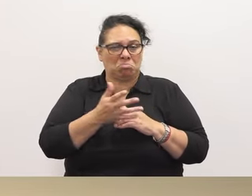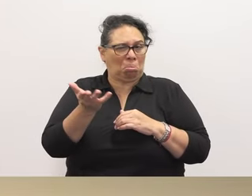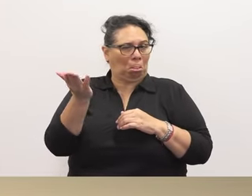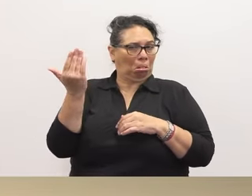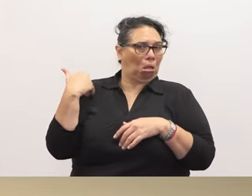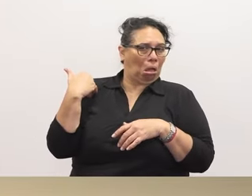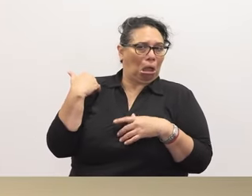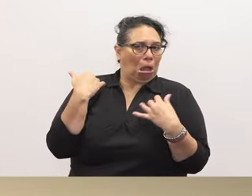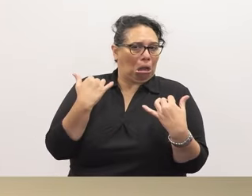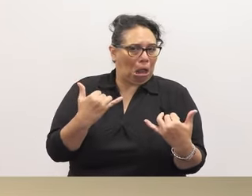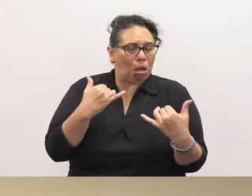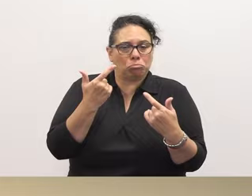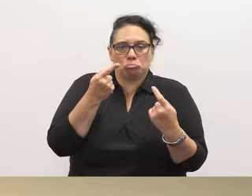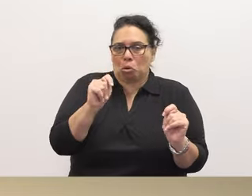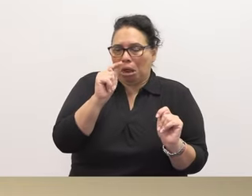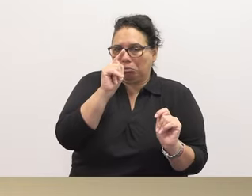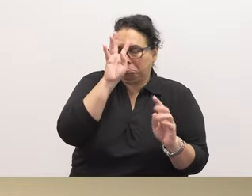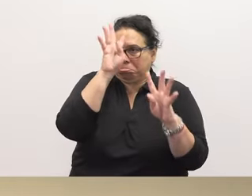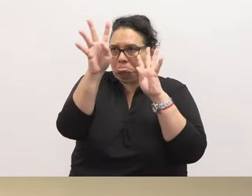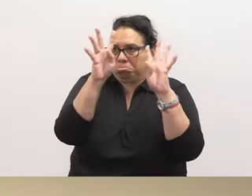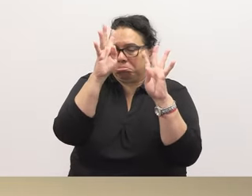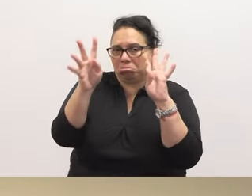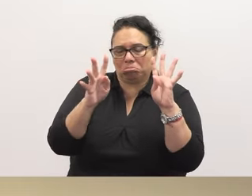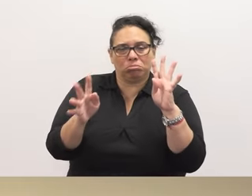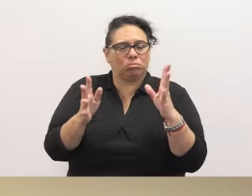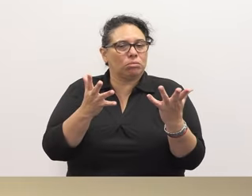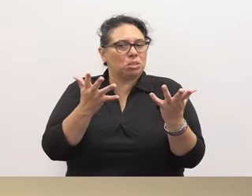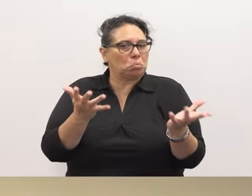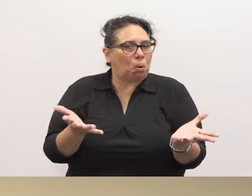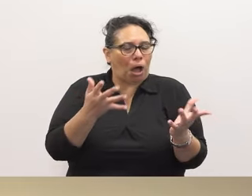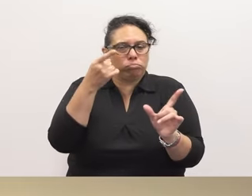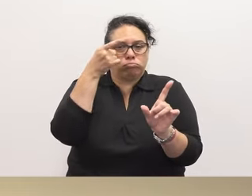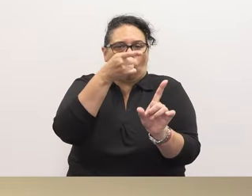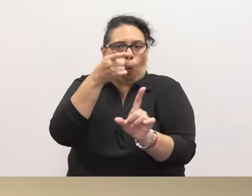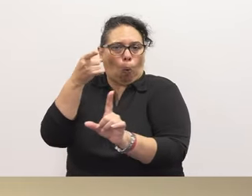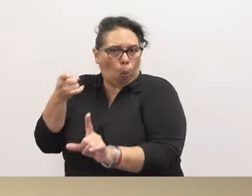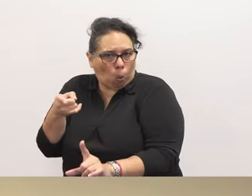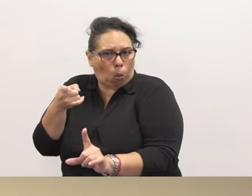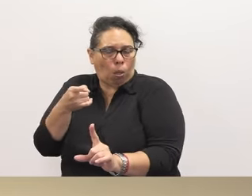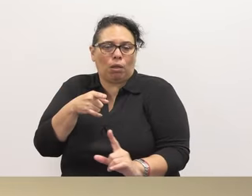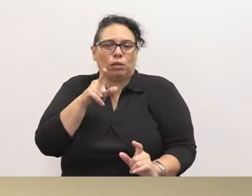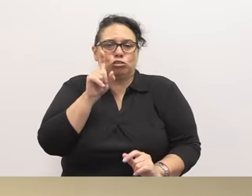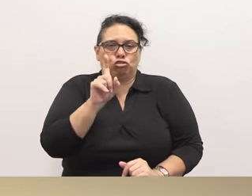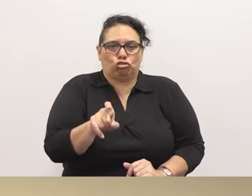we're trying to brainstorm on what set of goals should we make the focus of the organization